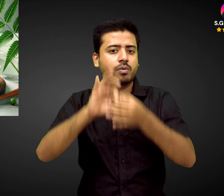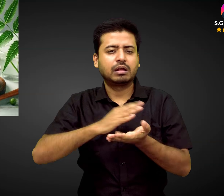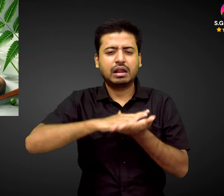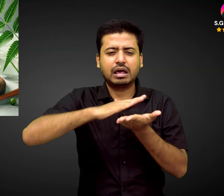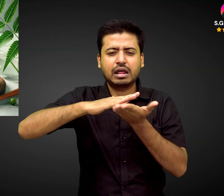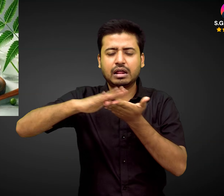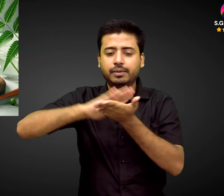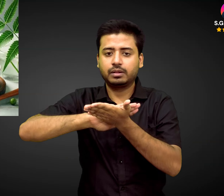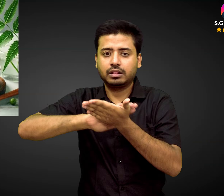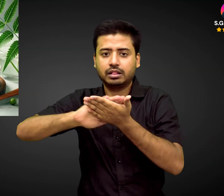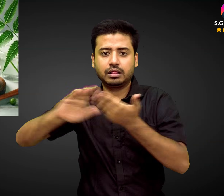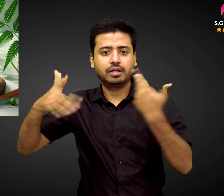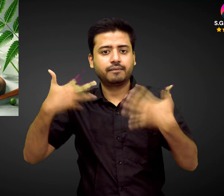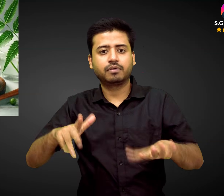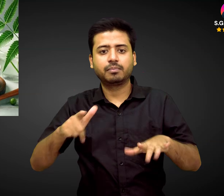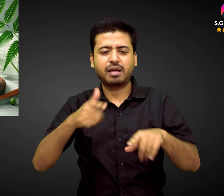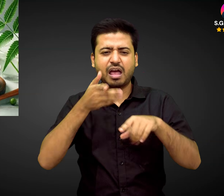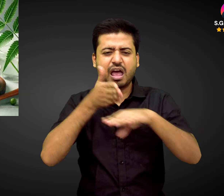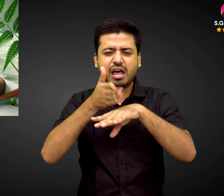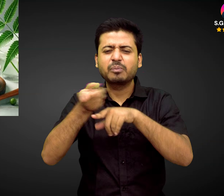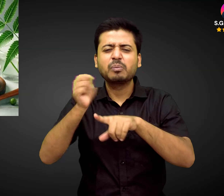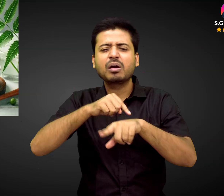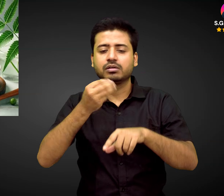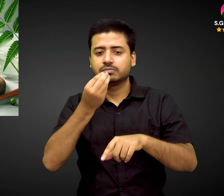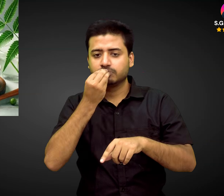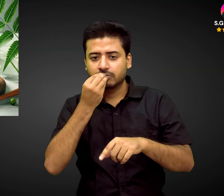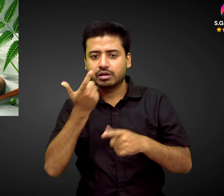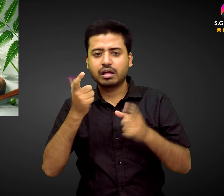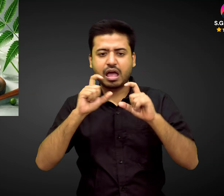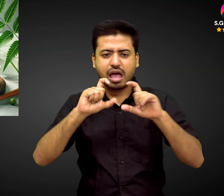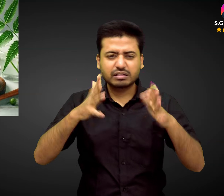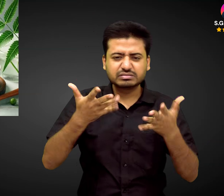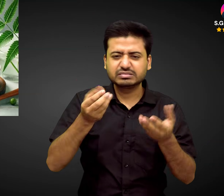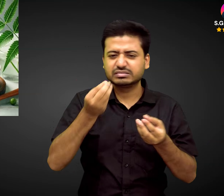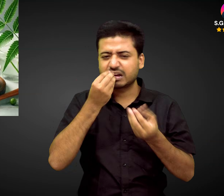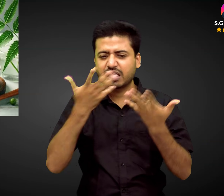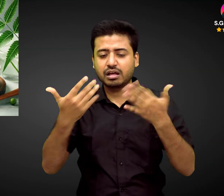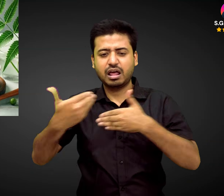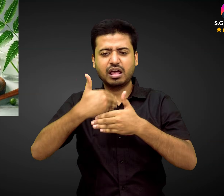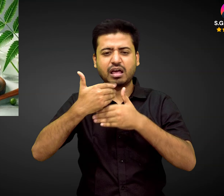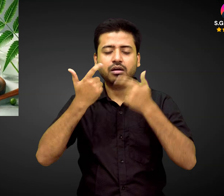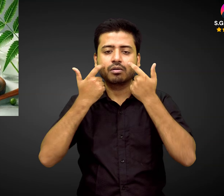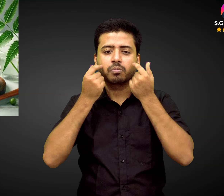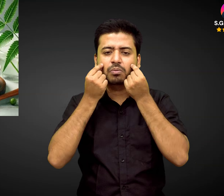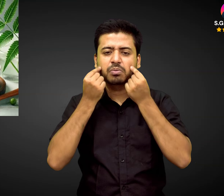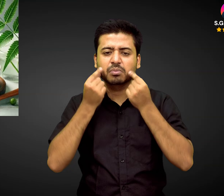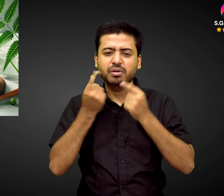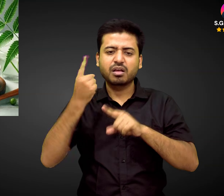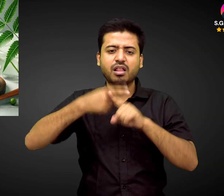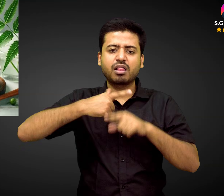notice a yellowish sap oozing from the base. This sap known as aloin is a latex-like substance that